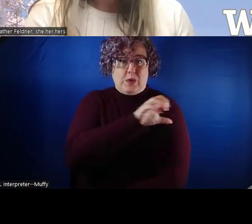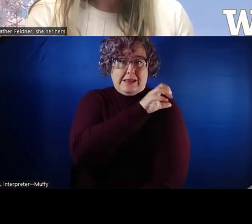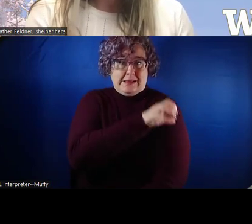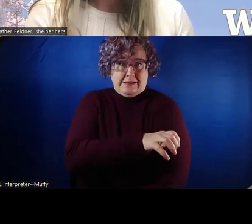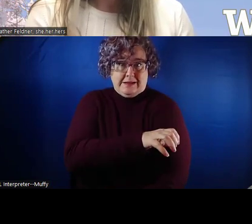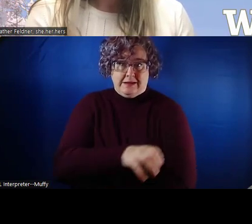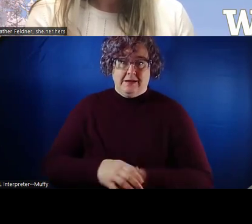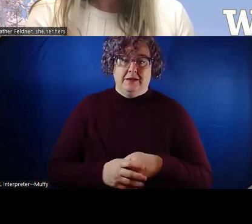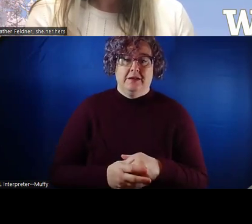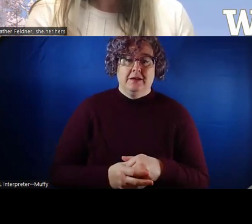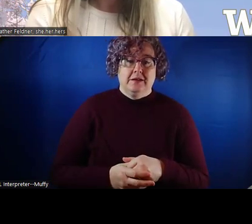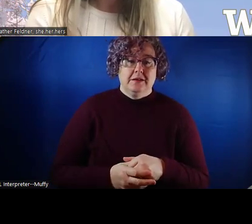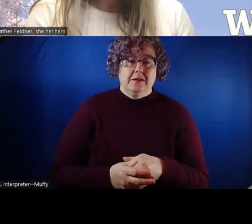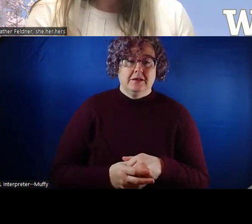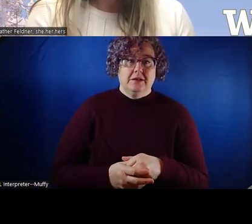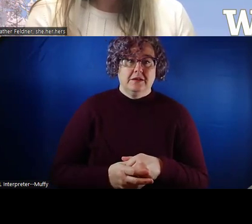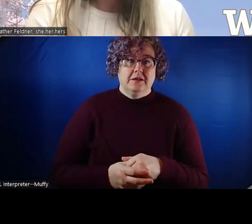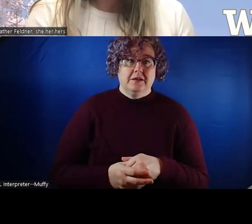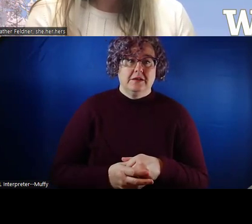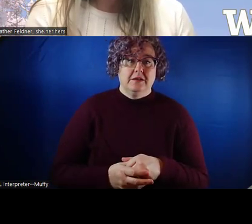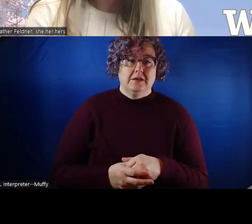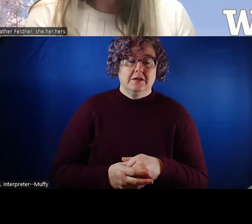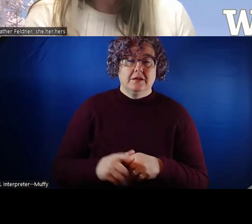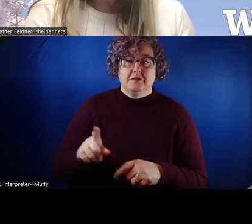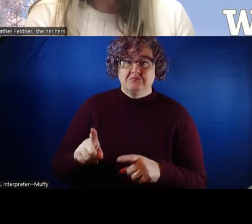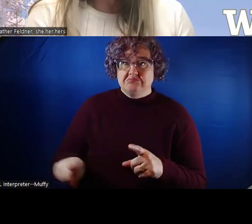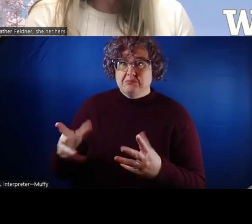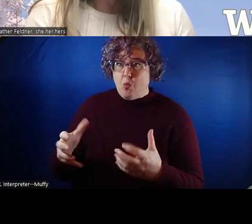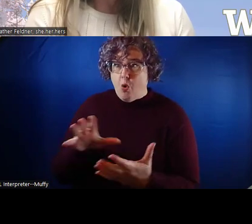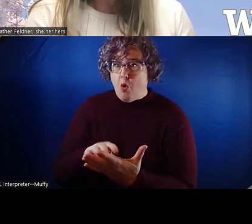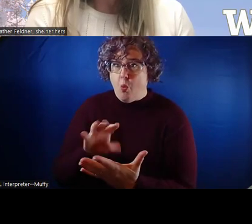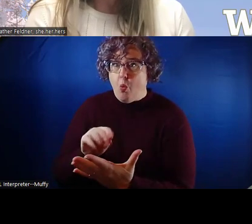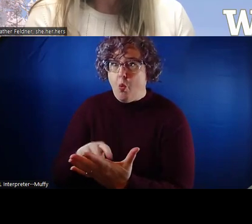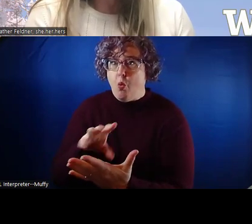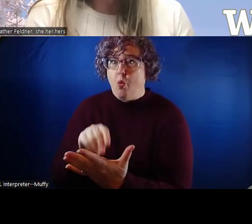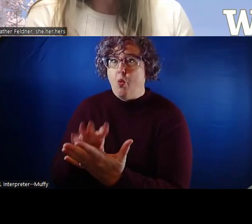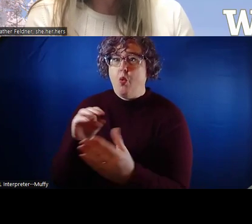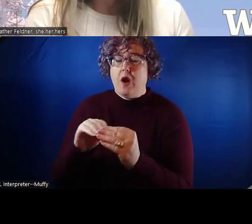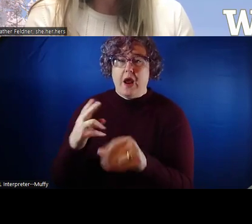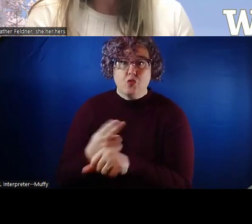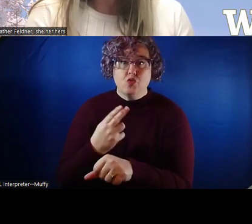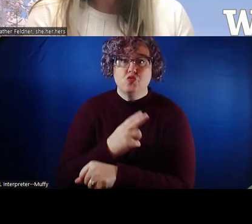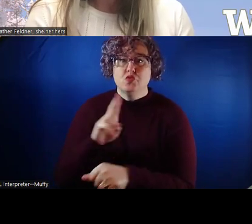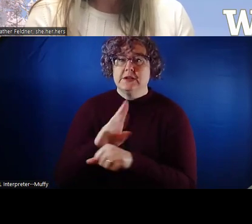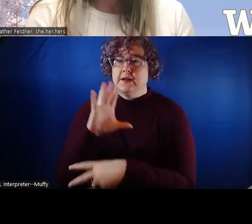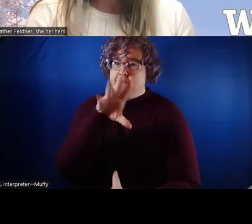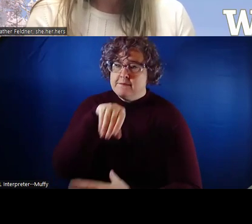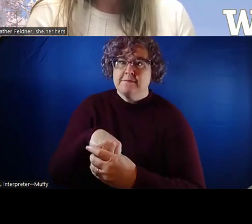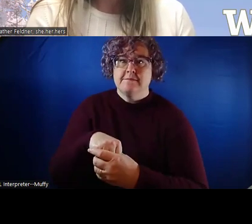And they wanted to learn how to use it, how to incorporate it into their lives,